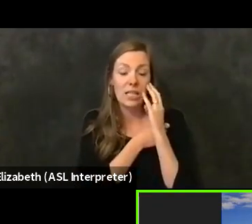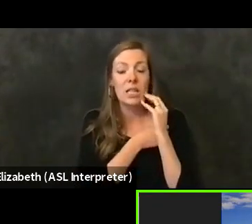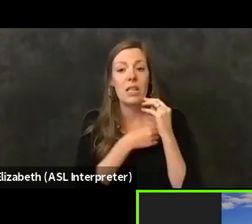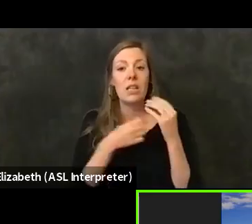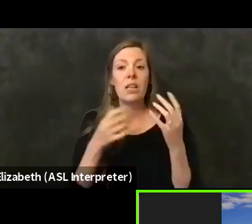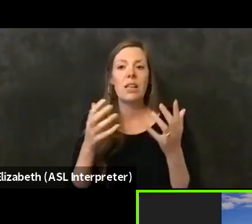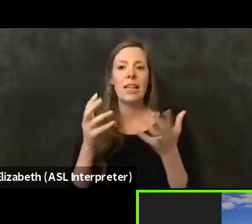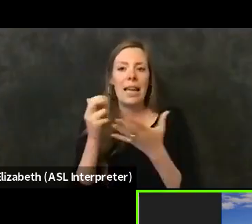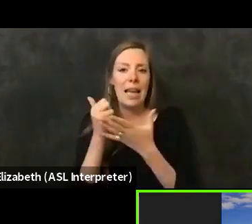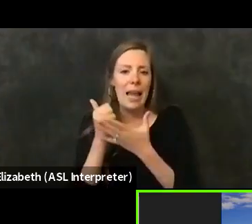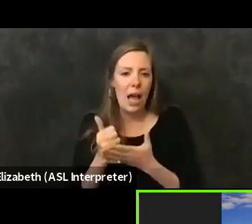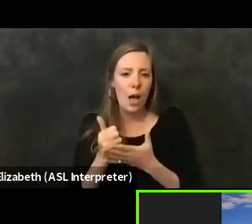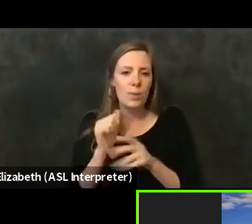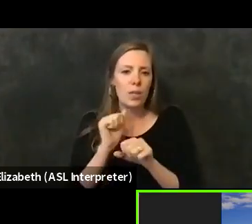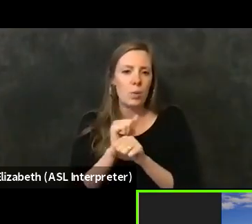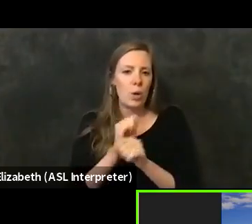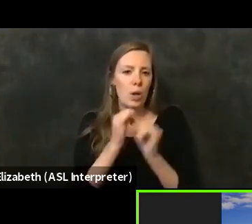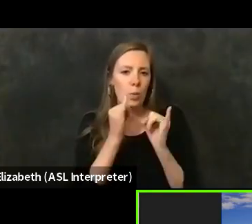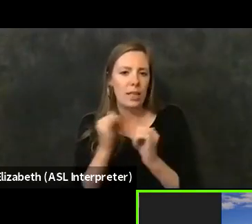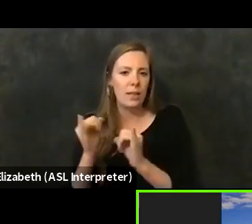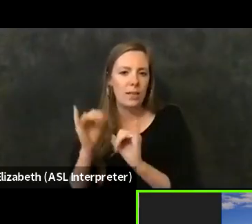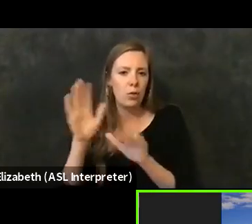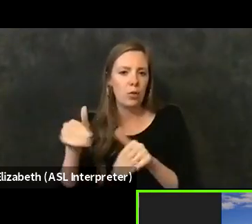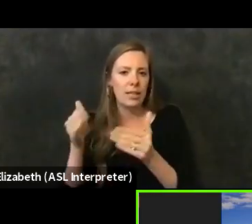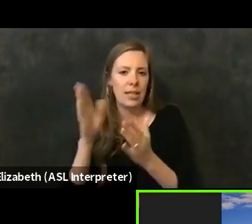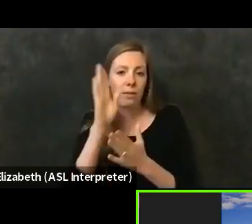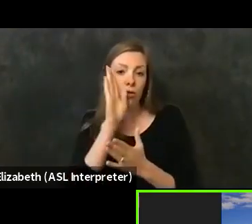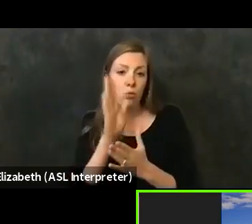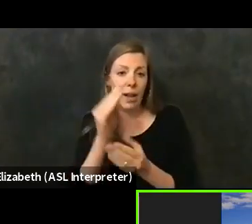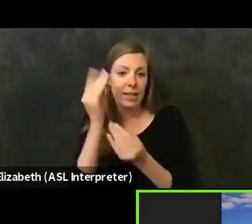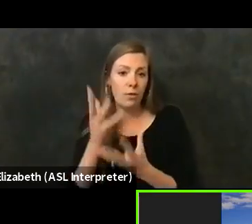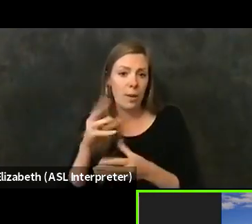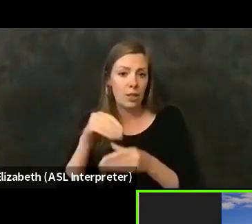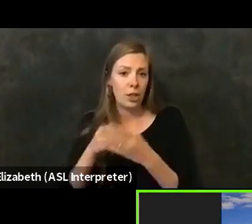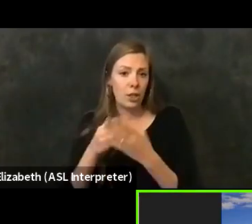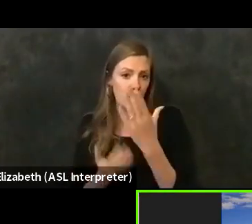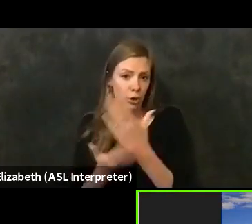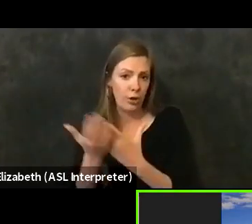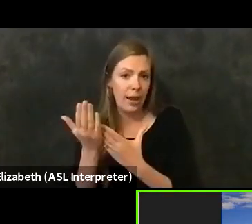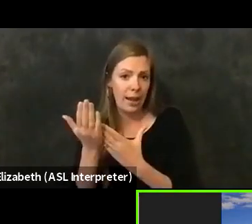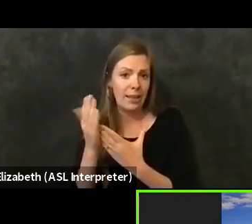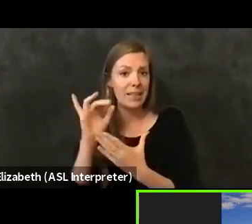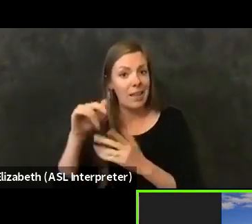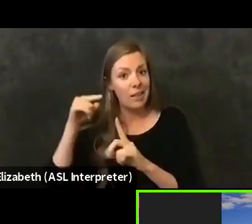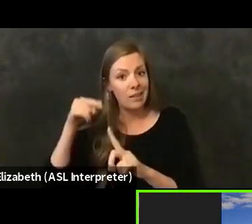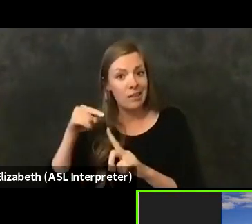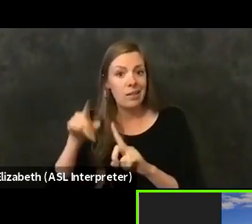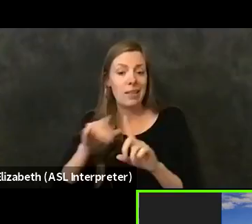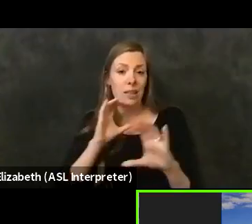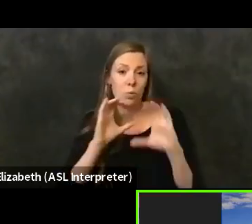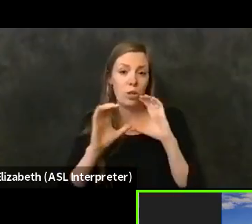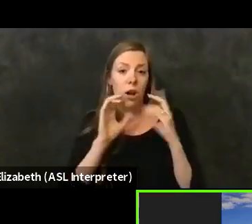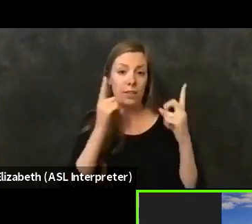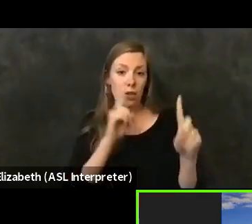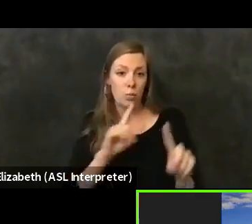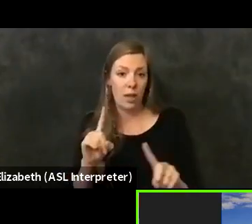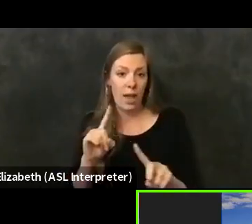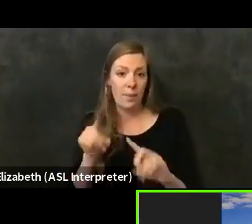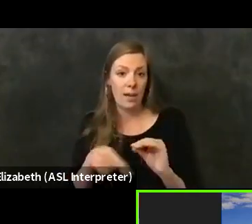work with individuals to get direct information into their hands, because that's when the conversation will happen about are there mandates that are